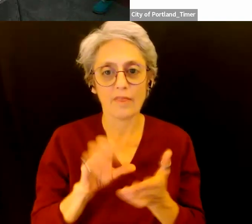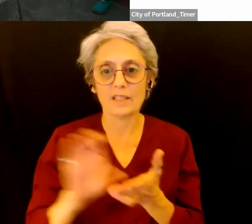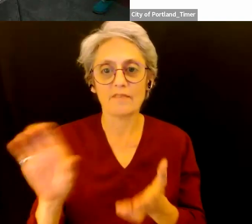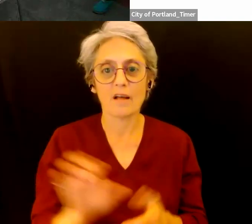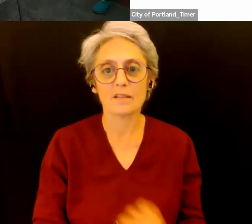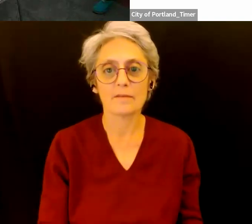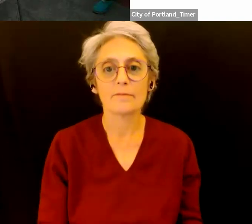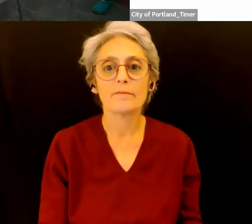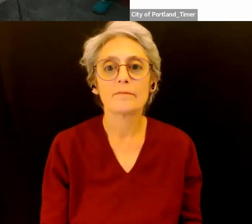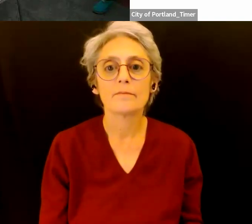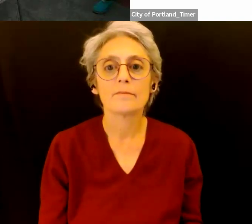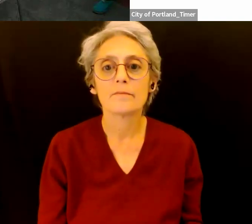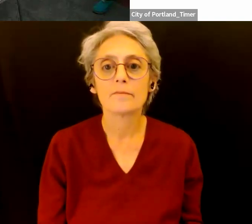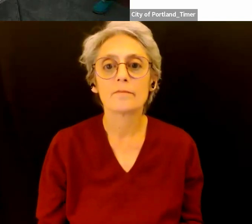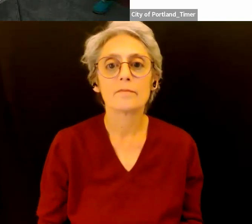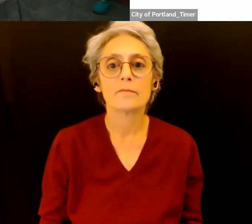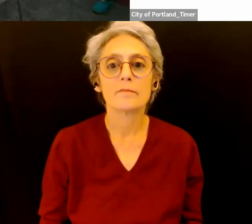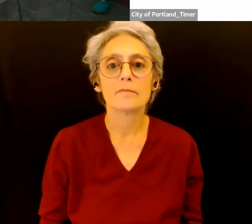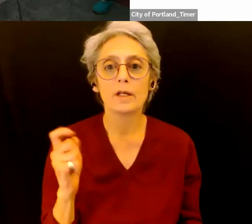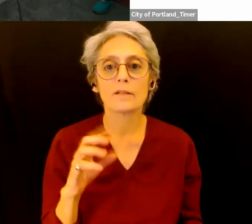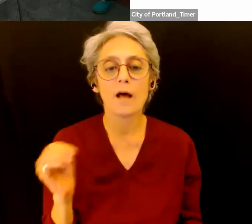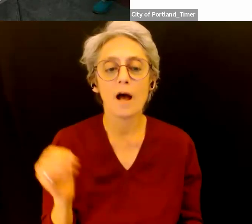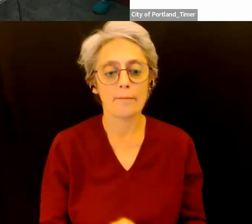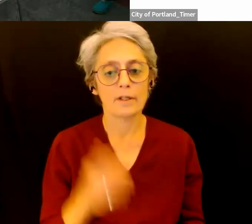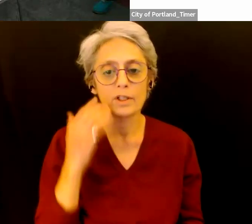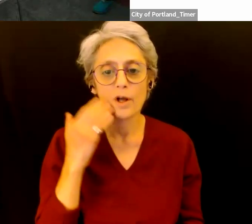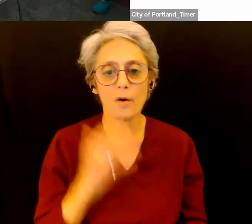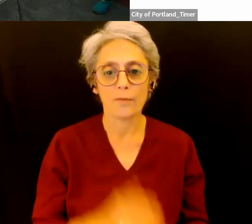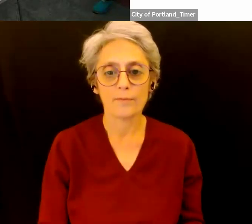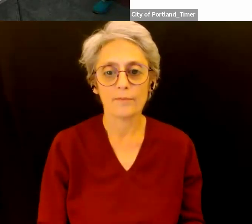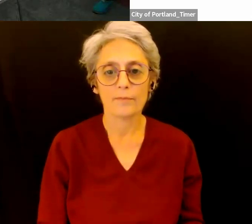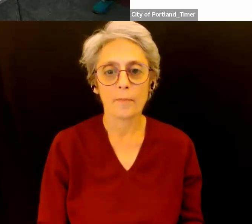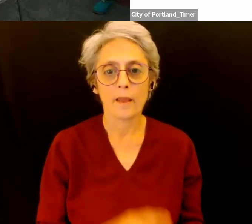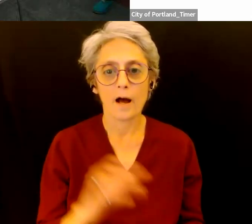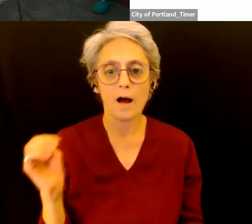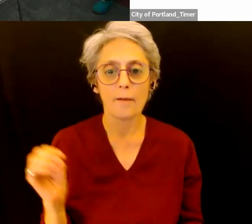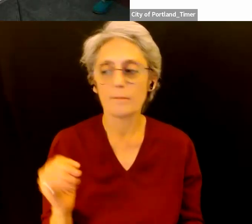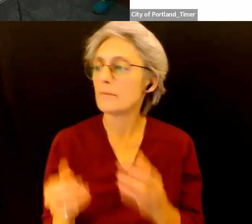Because, you know. Thank you for your time.